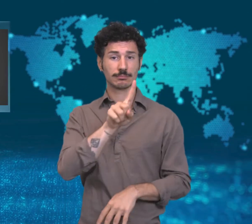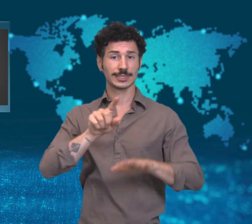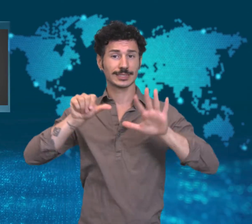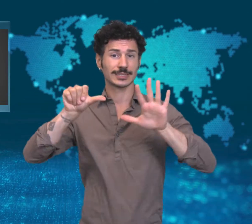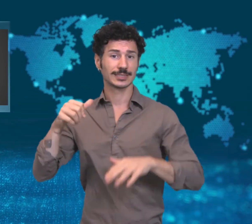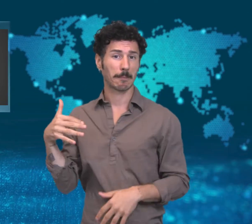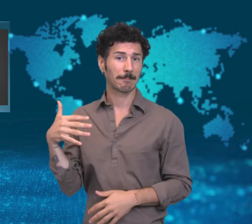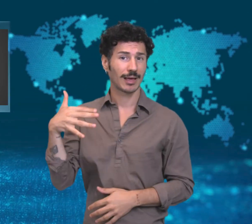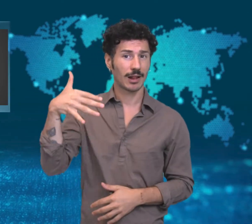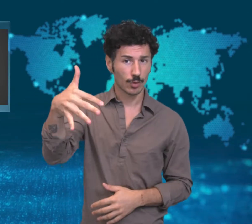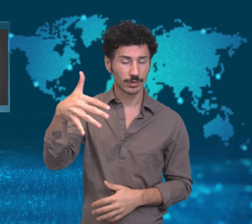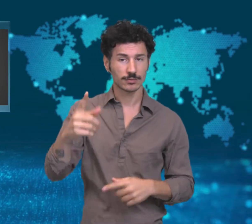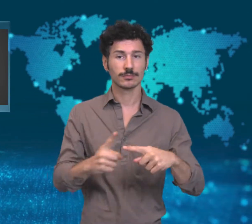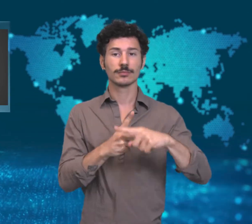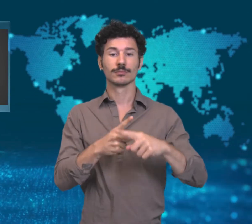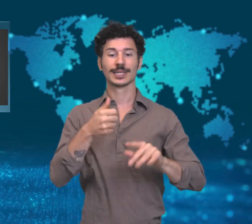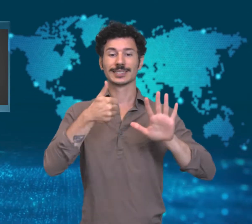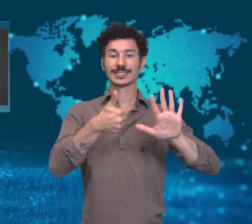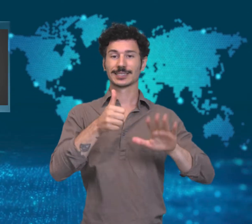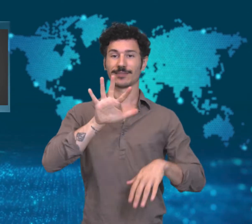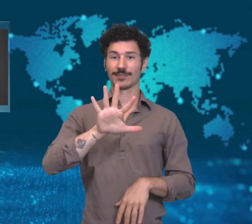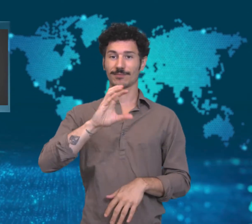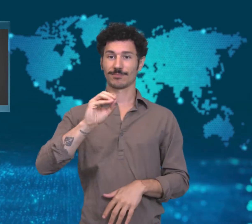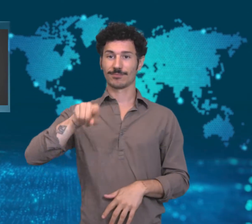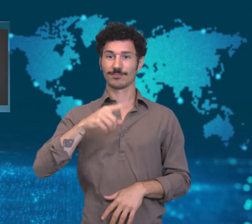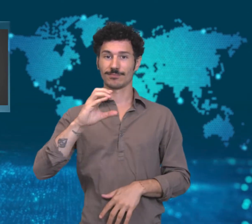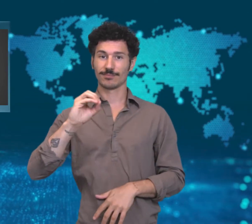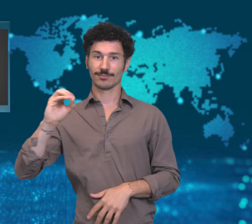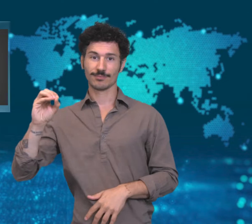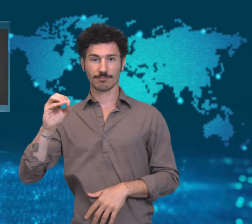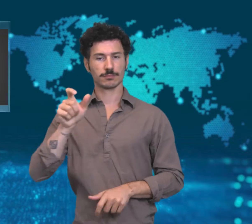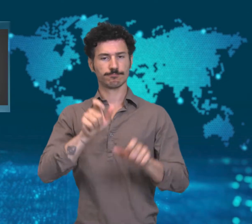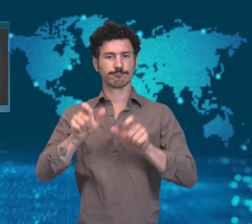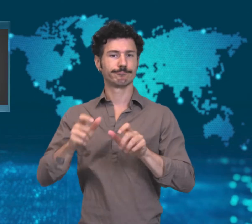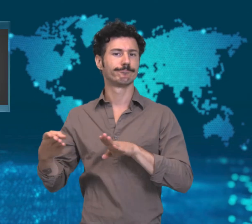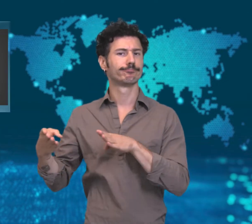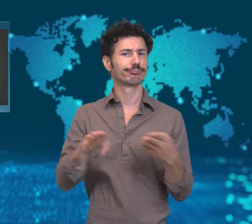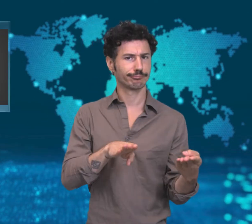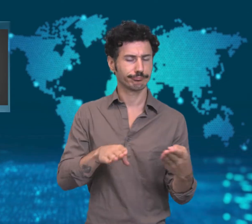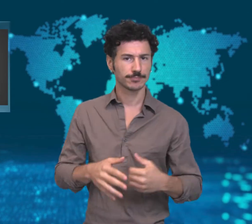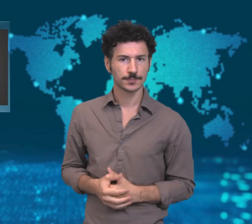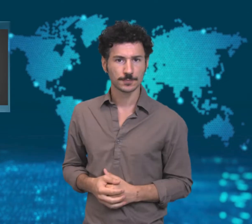million worldwide with almost 650,000 deaths.